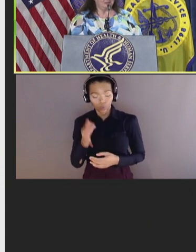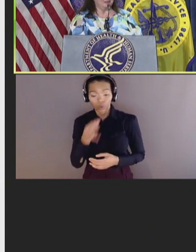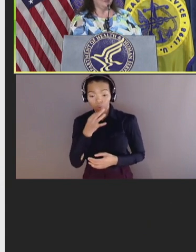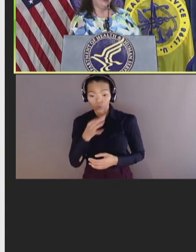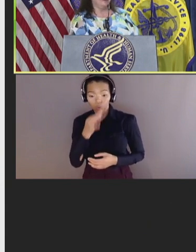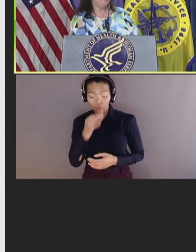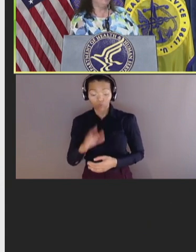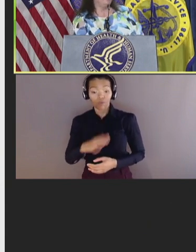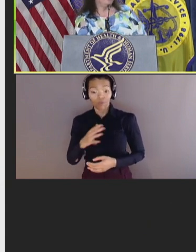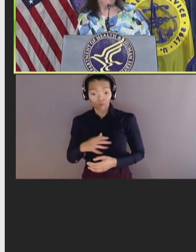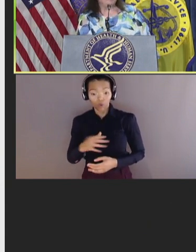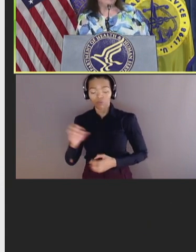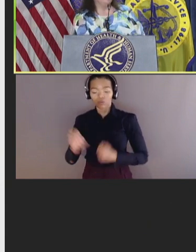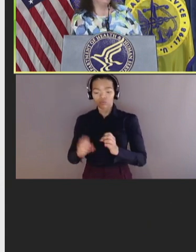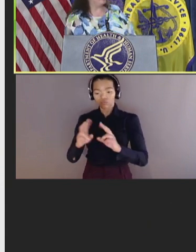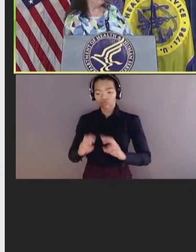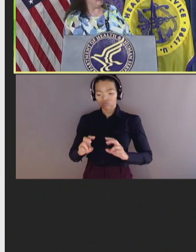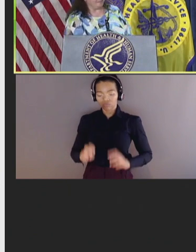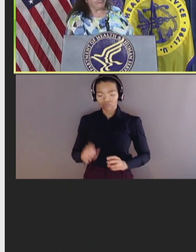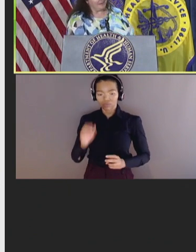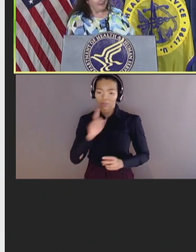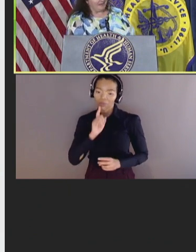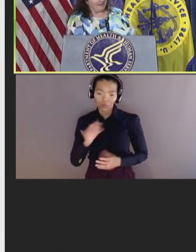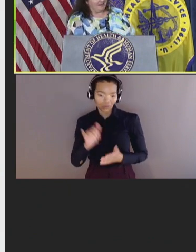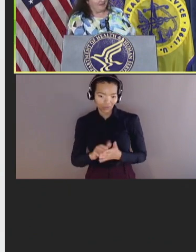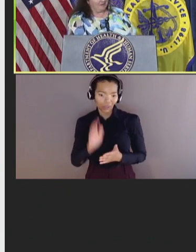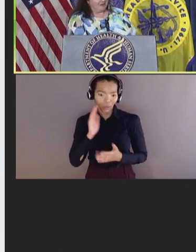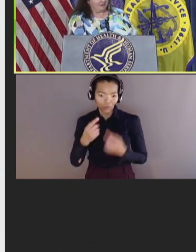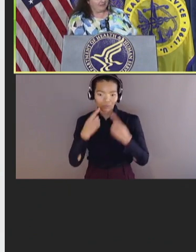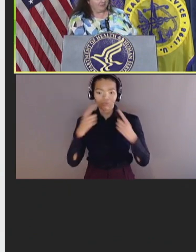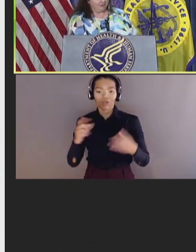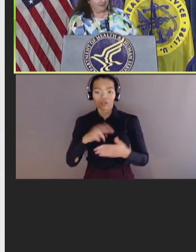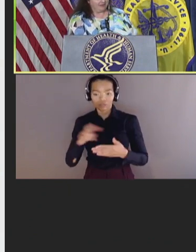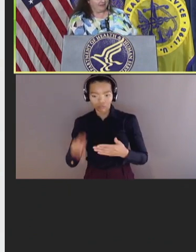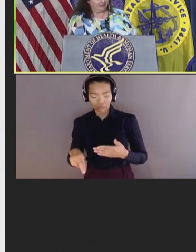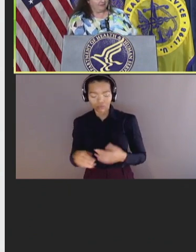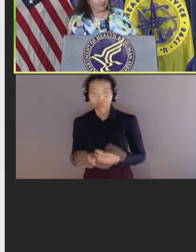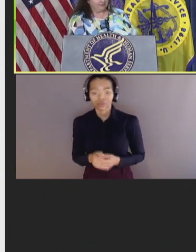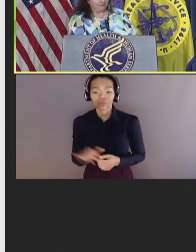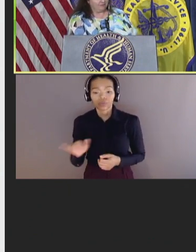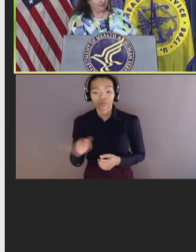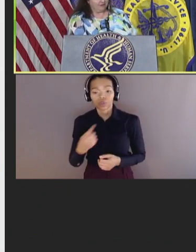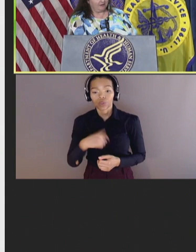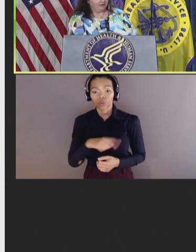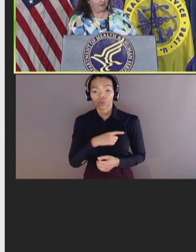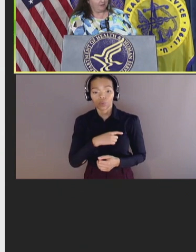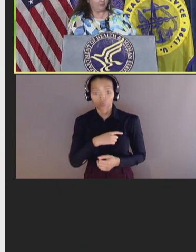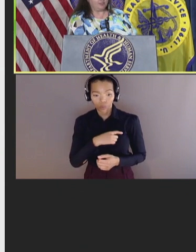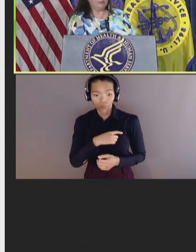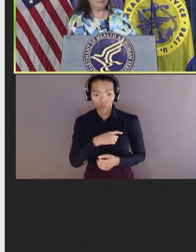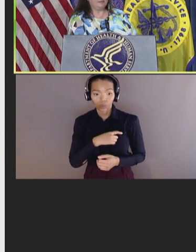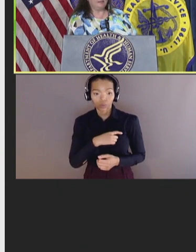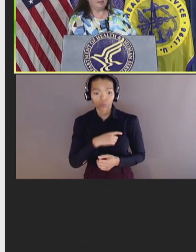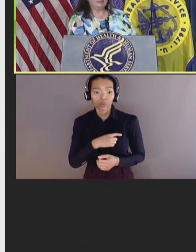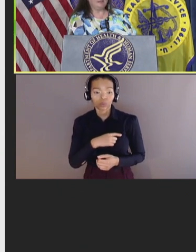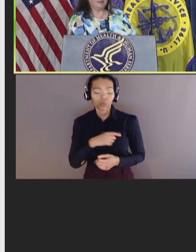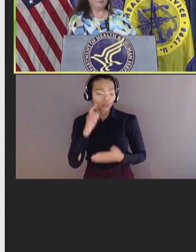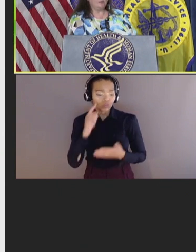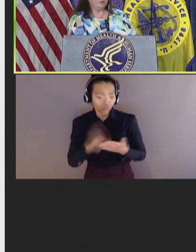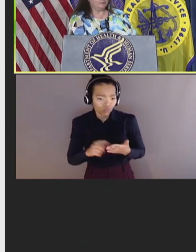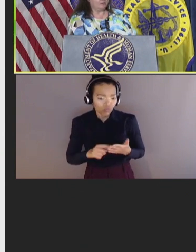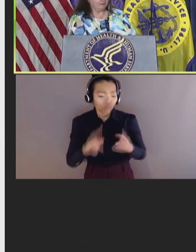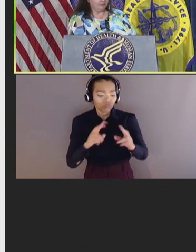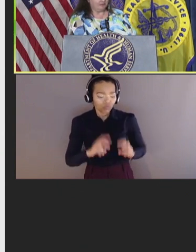to come out of it. We are exploring different software options, again, to help recipients